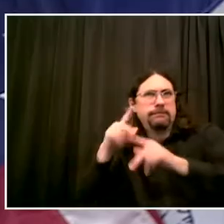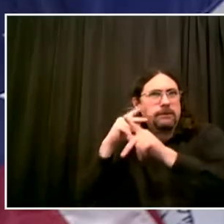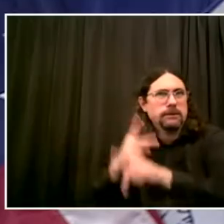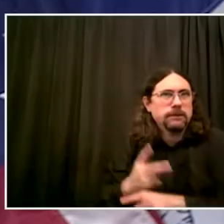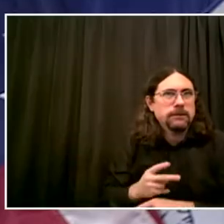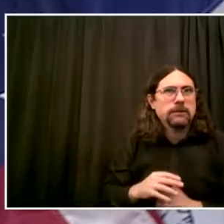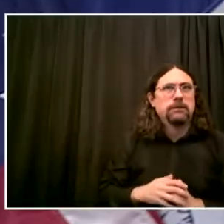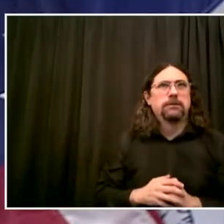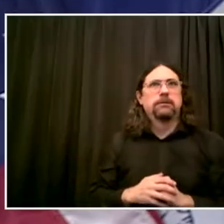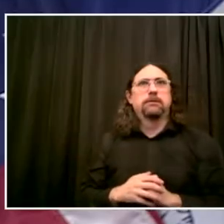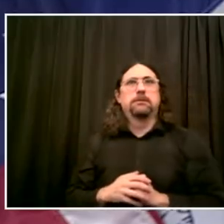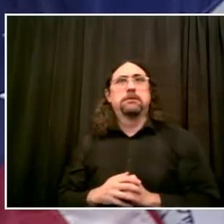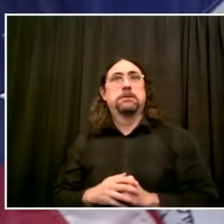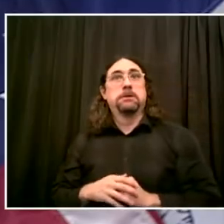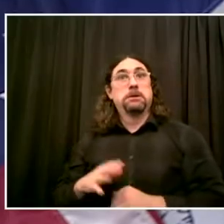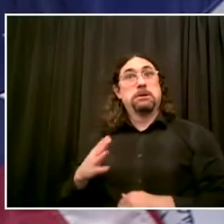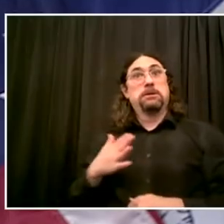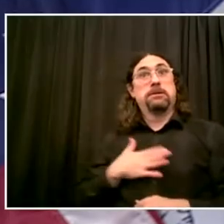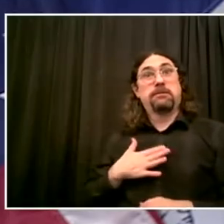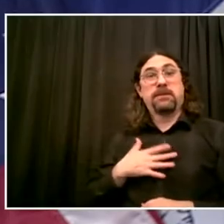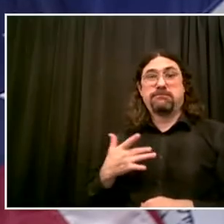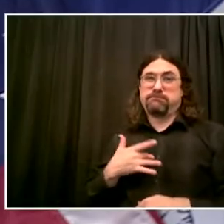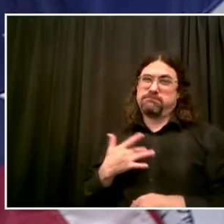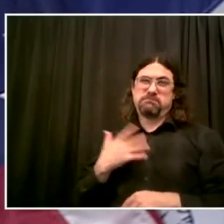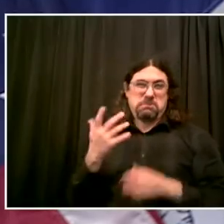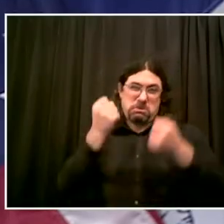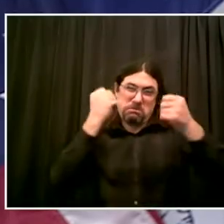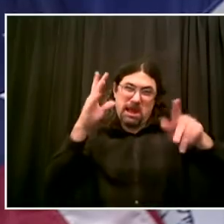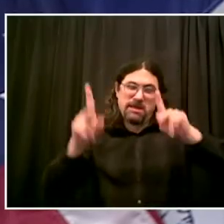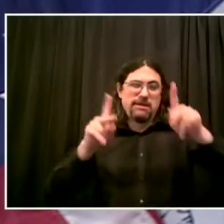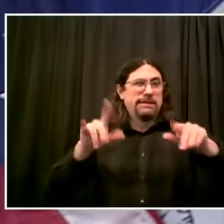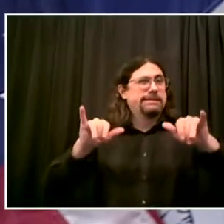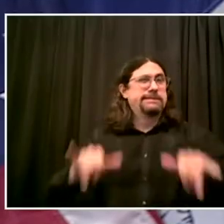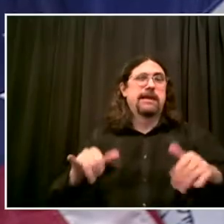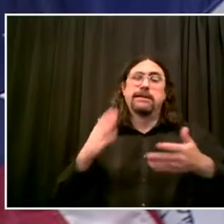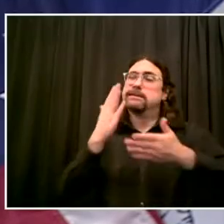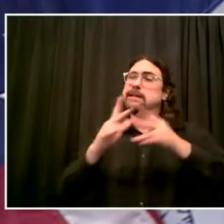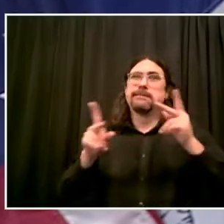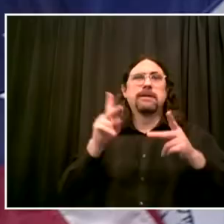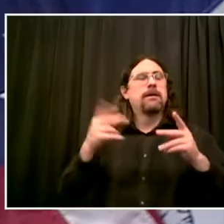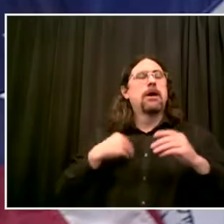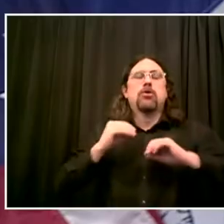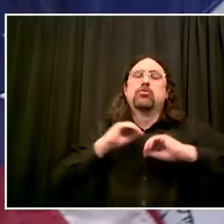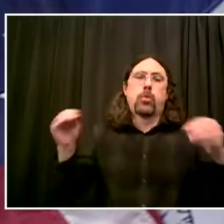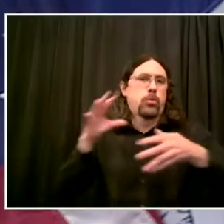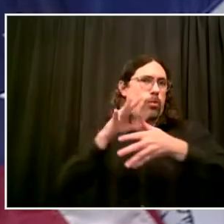I THINK YOU WILL